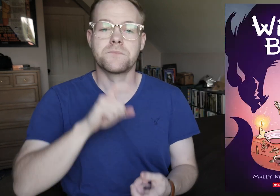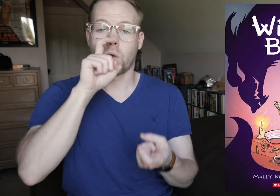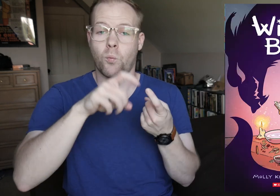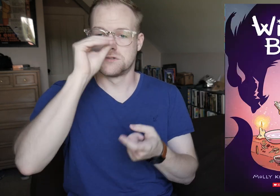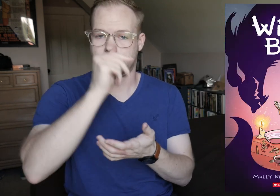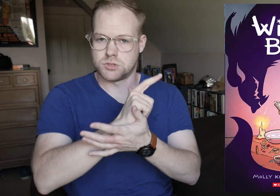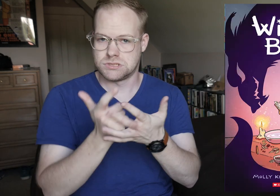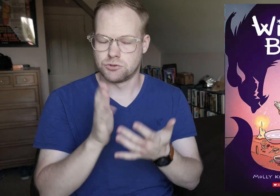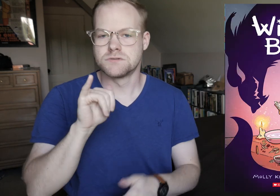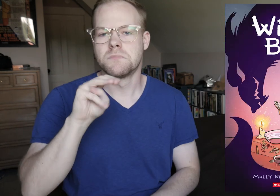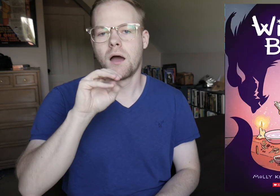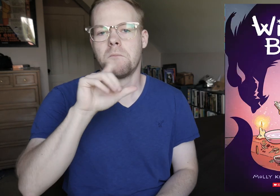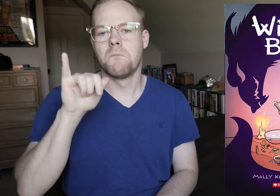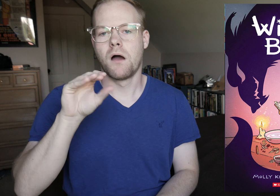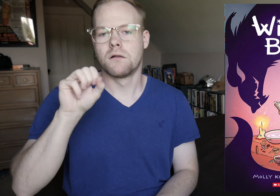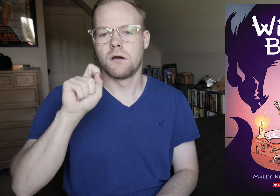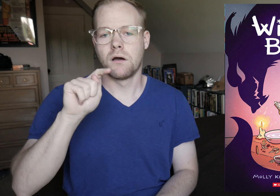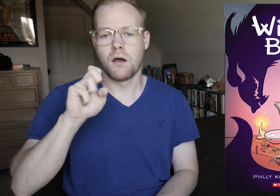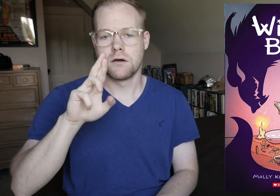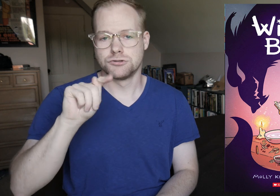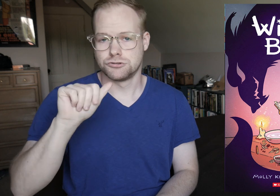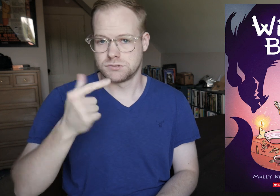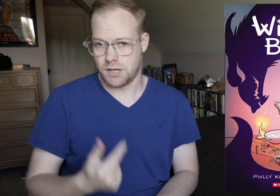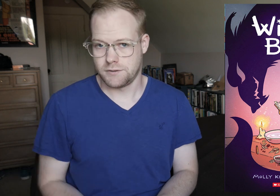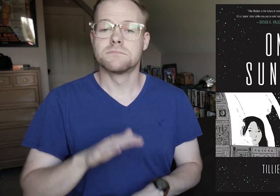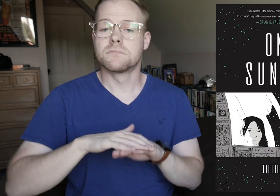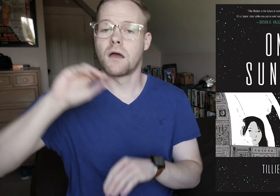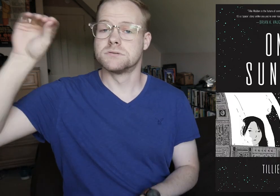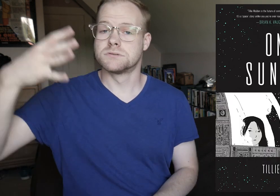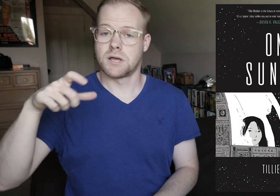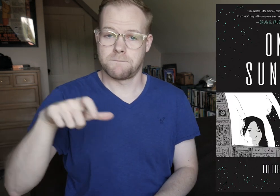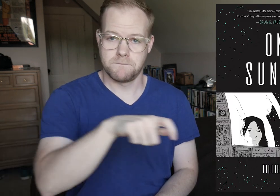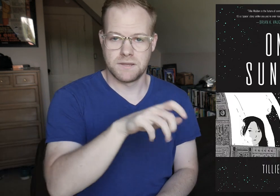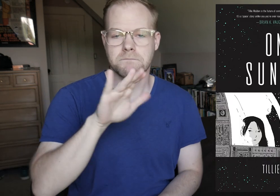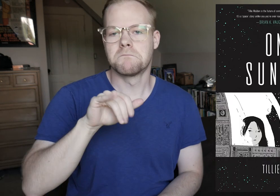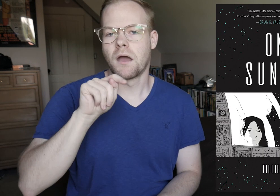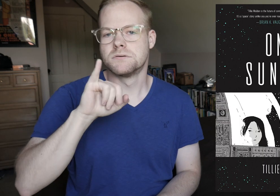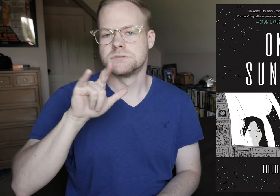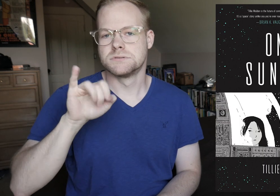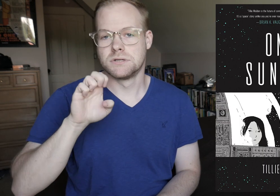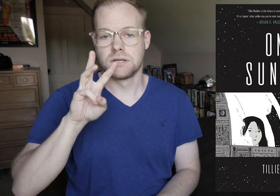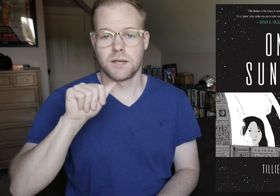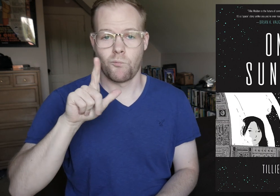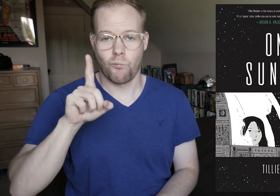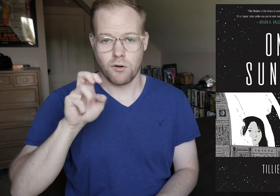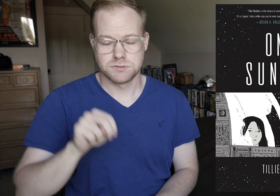The Witch Boy series by Molly Ostertag. On a Sunbeam by Tillie Walden.